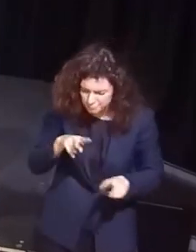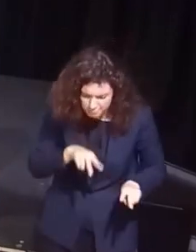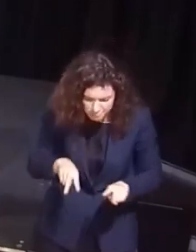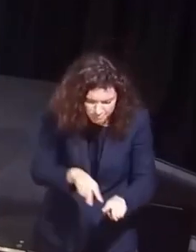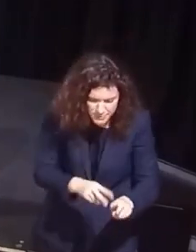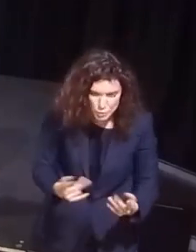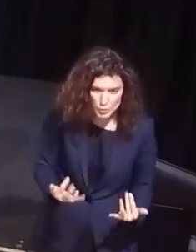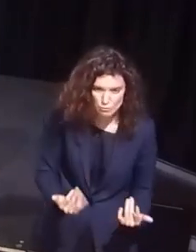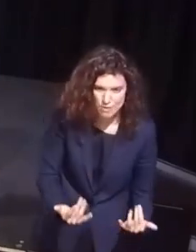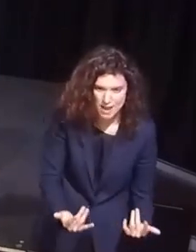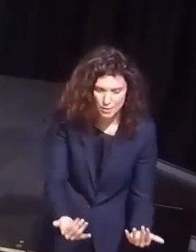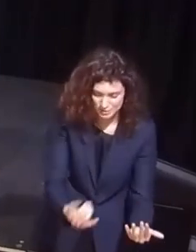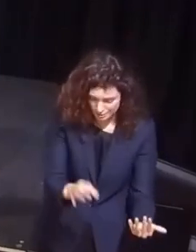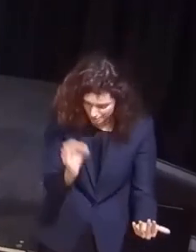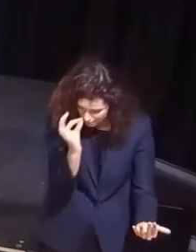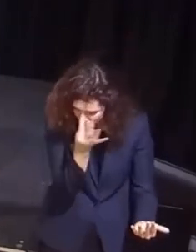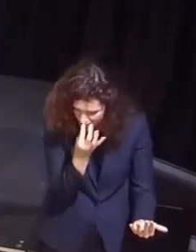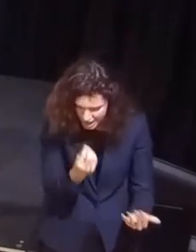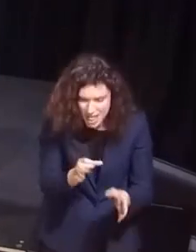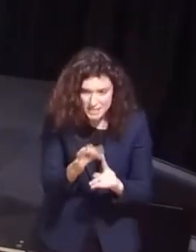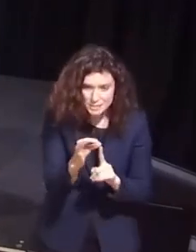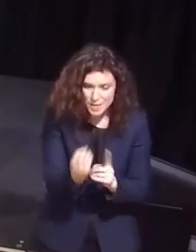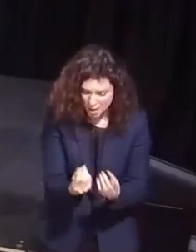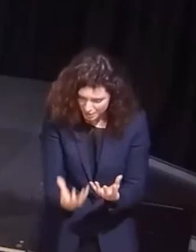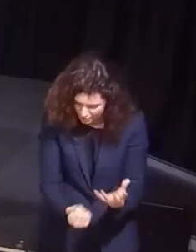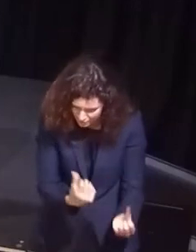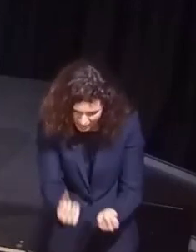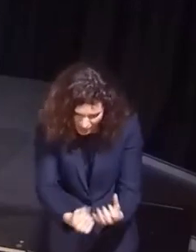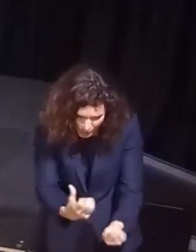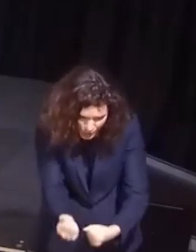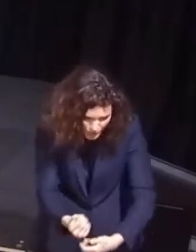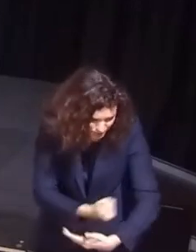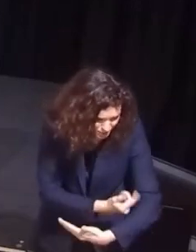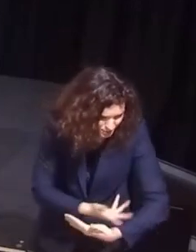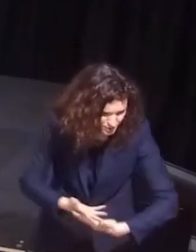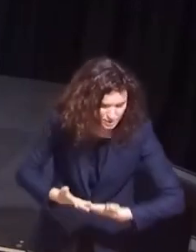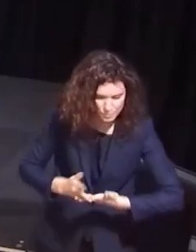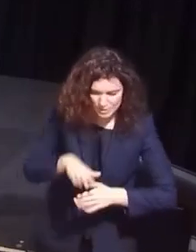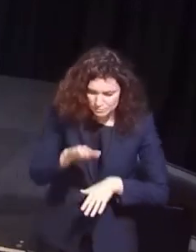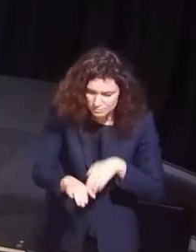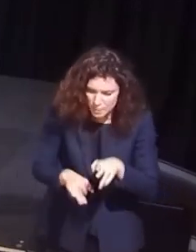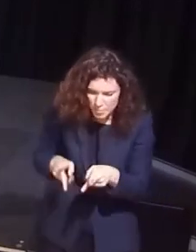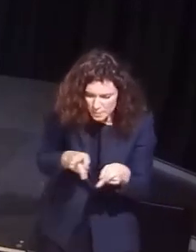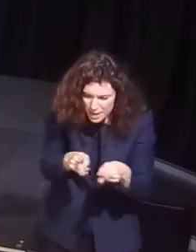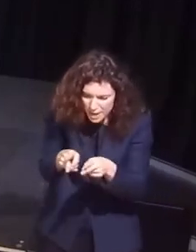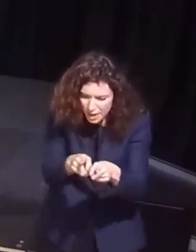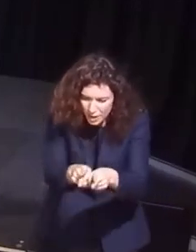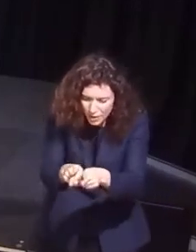bashful violets I have found. I squelch along the bridle path, thus awakening Mother's wrath.